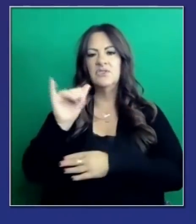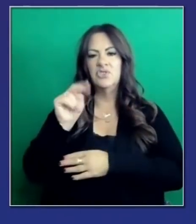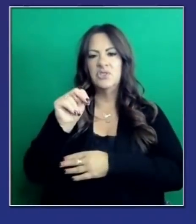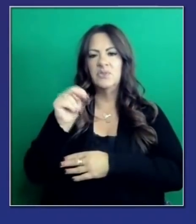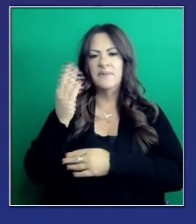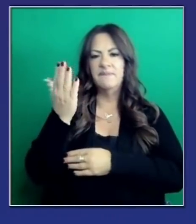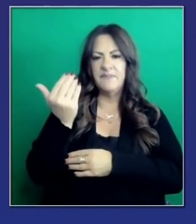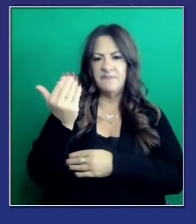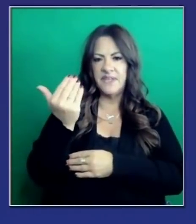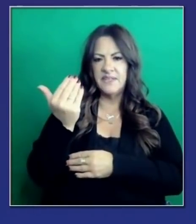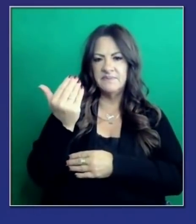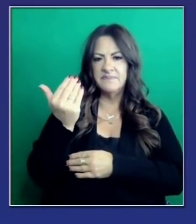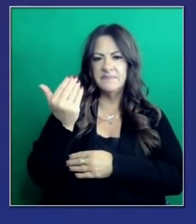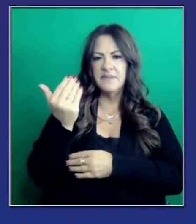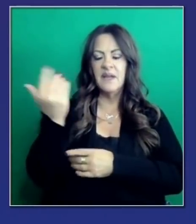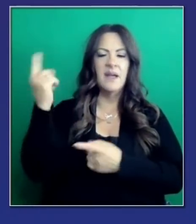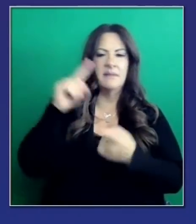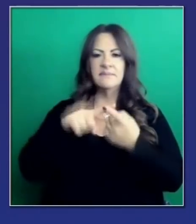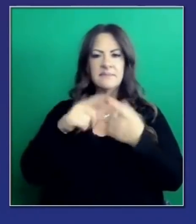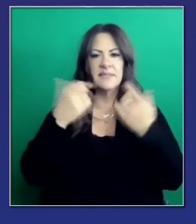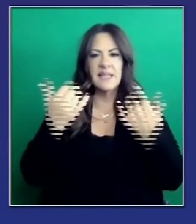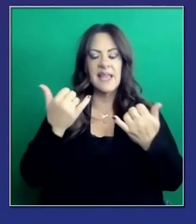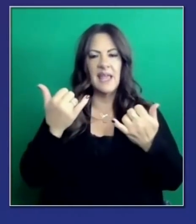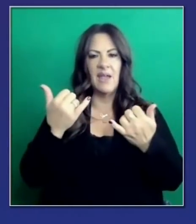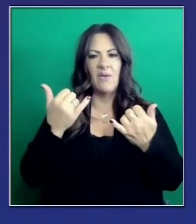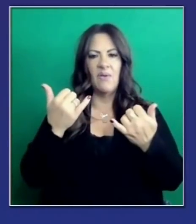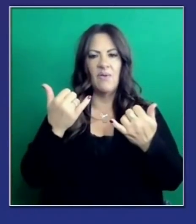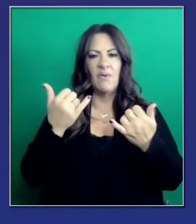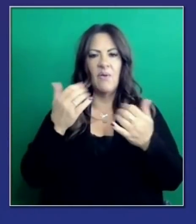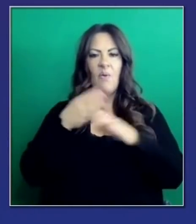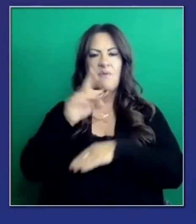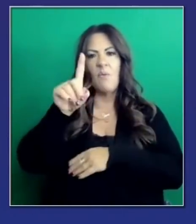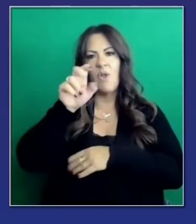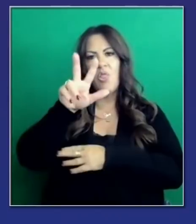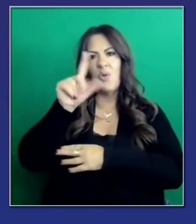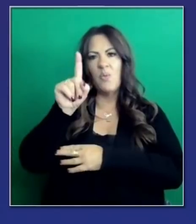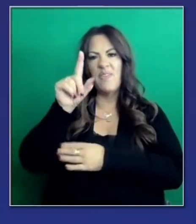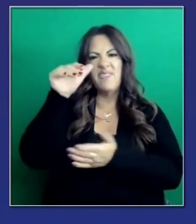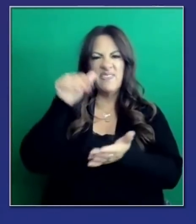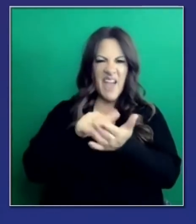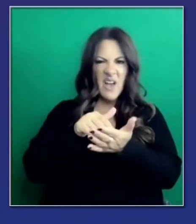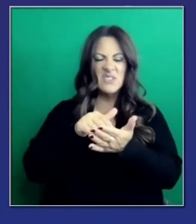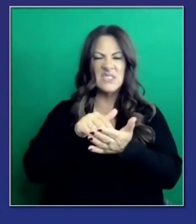IS AN EXAMPLE ON THE FORT A FEW WEEKS AGO. WE WERE DOING DAILY VACCINES AT AROUND 43,000 ON THE 15th.